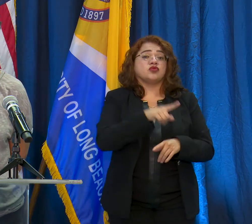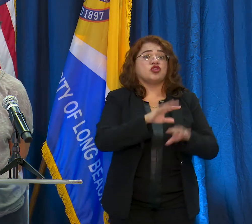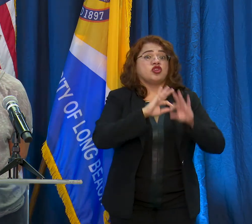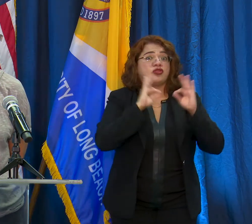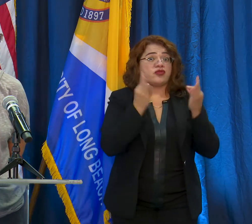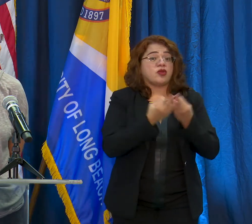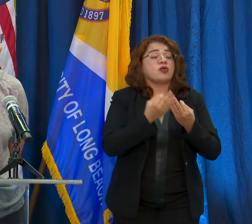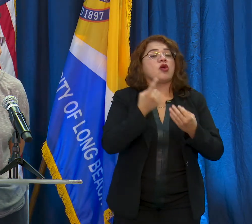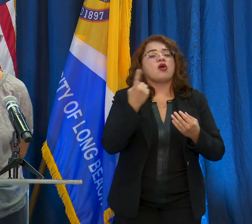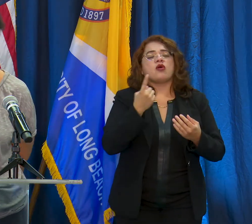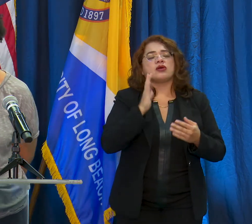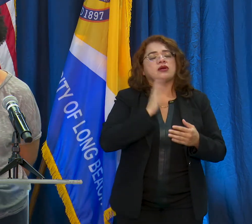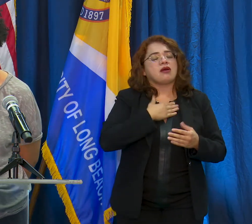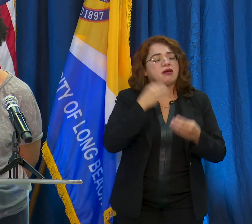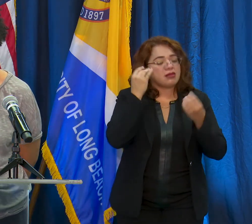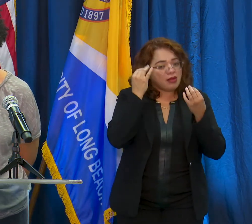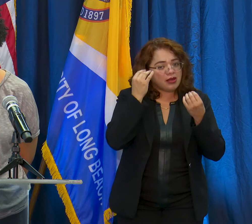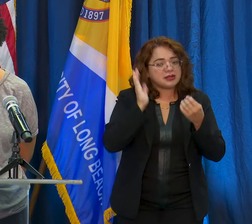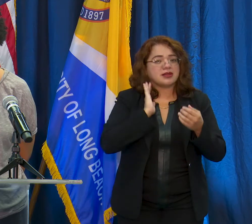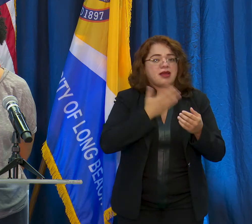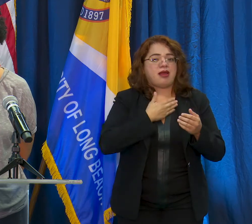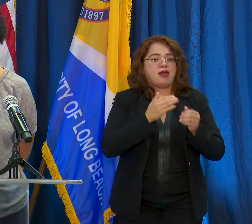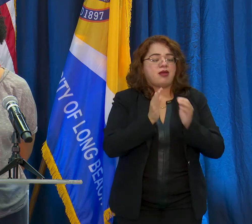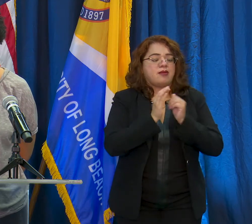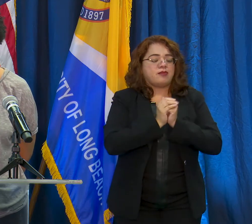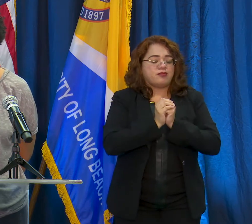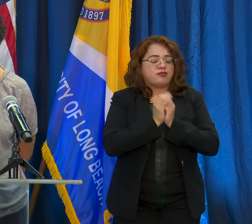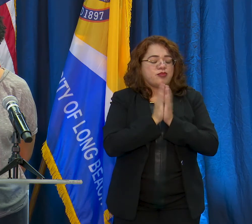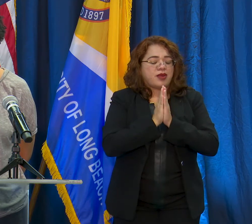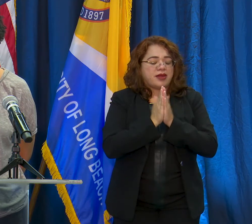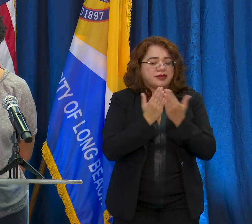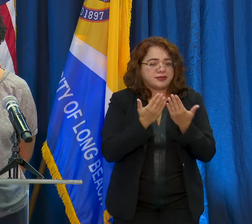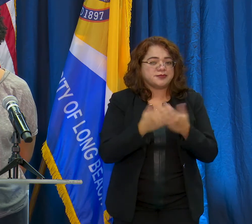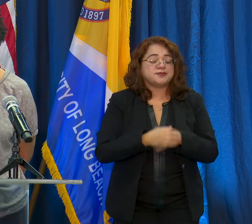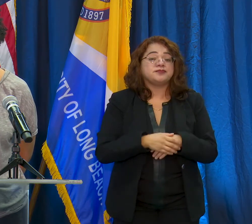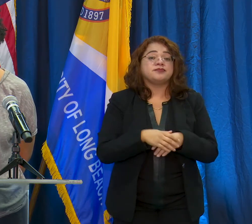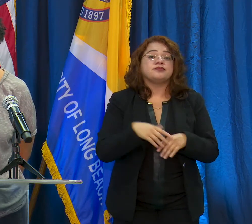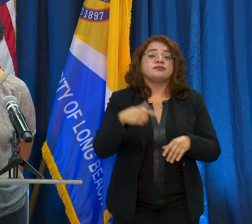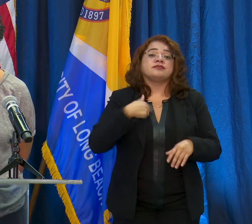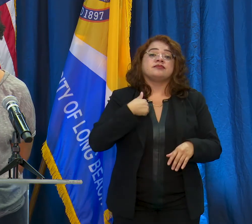thoughts and prayers. Good afternoon, I'm Anissa Davis, the City